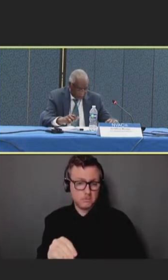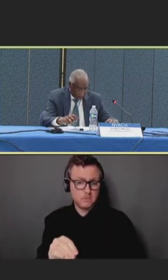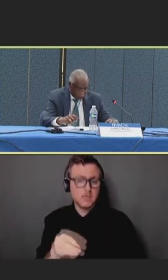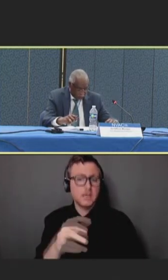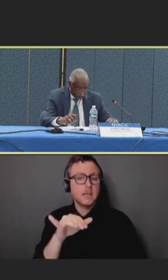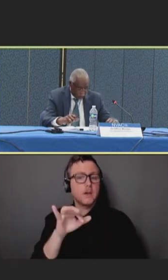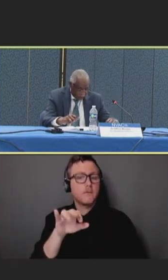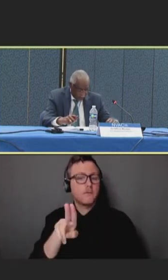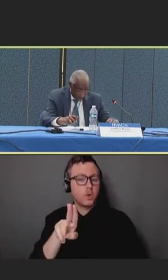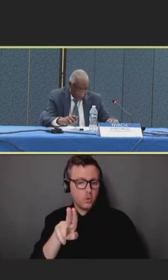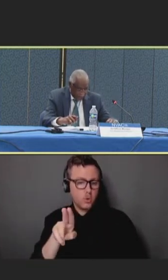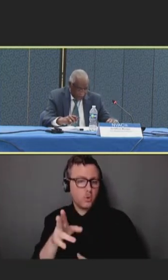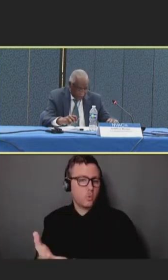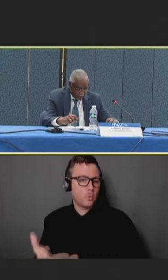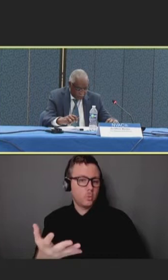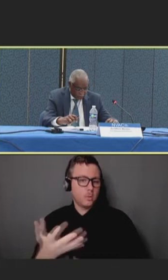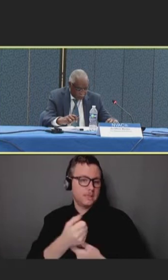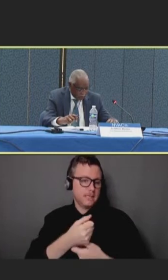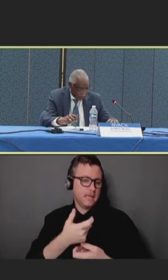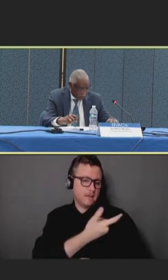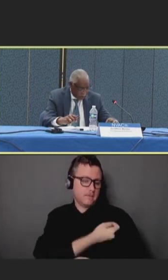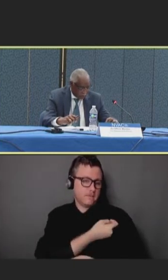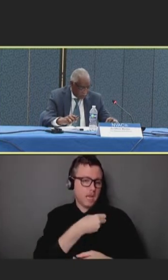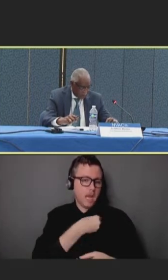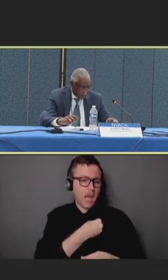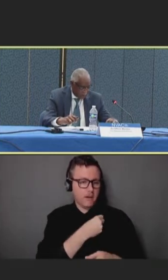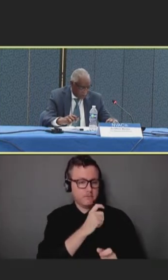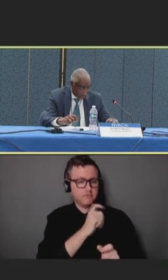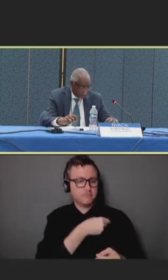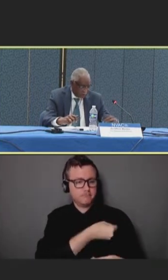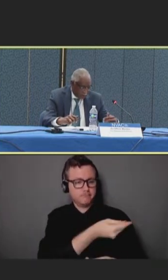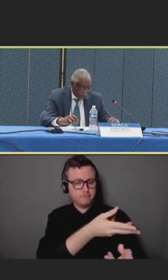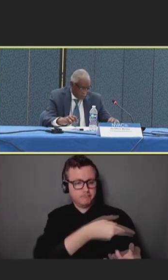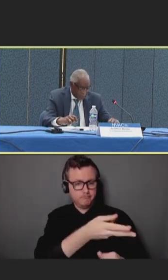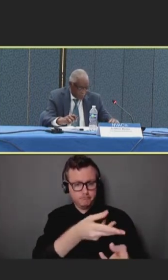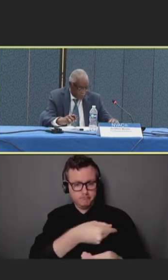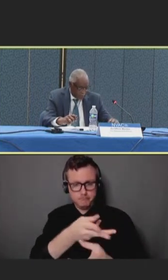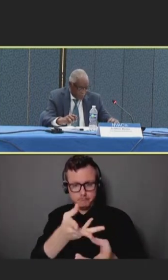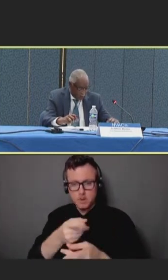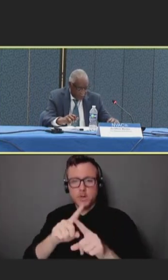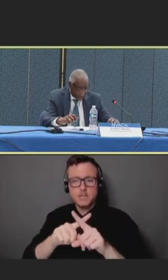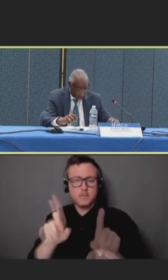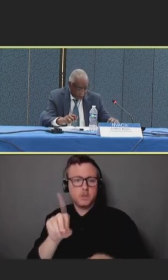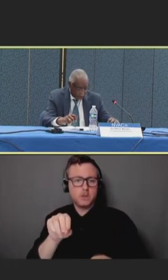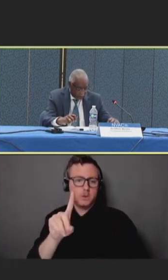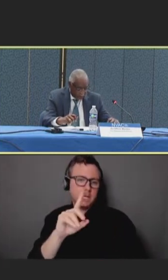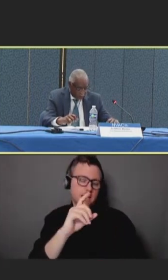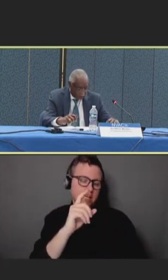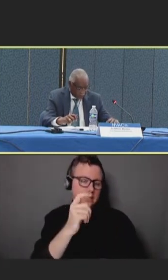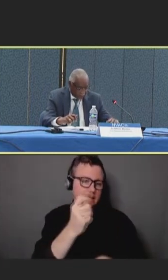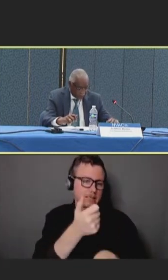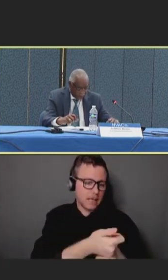vaccine order and has been distributing to DoD site state wise and overseas.